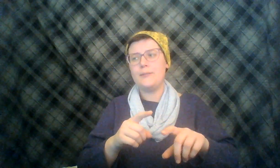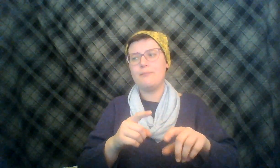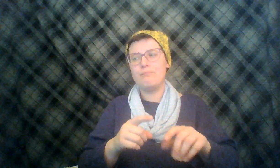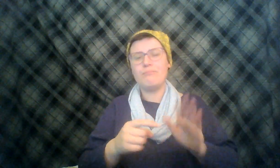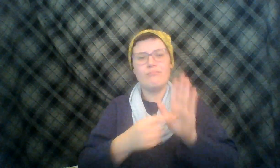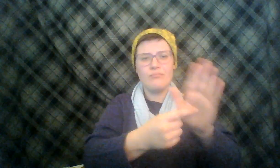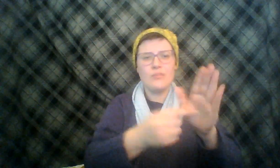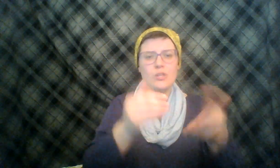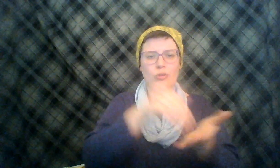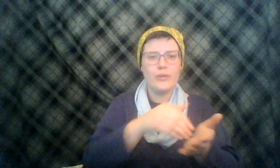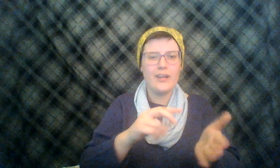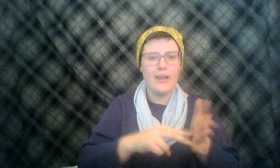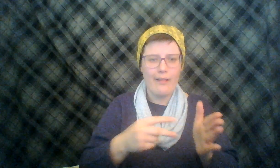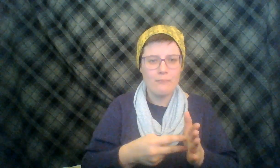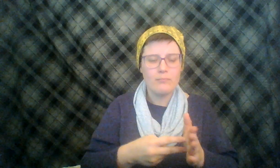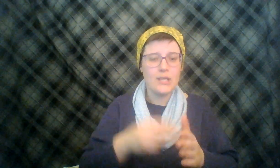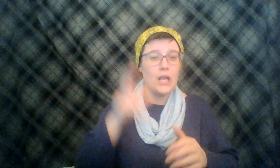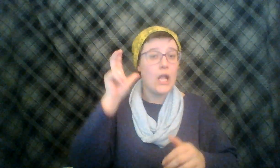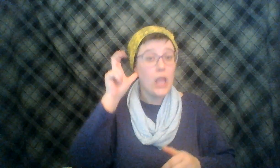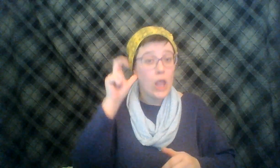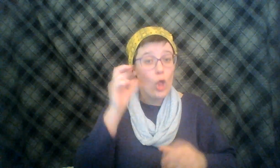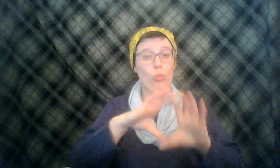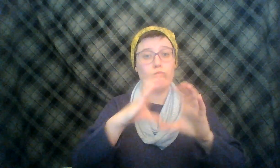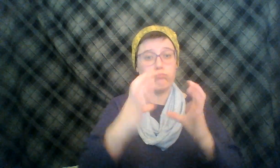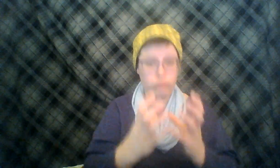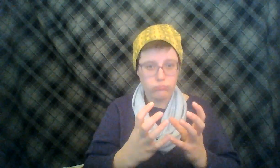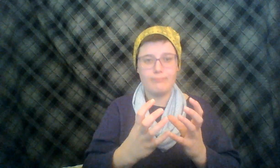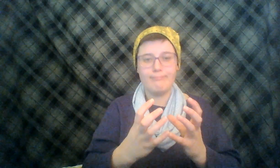illustrating the slogan “Hear the world.”